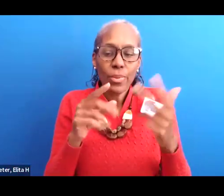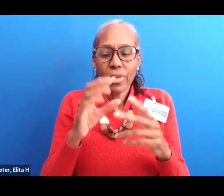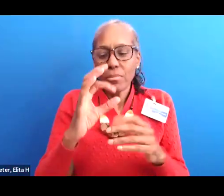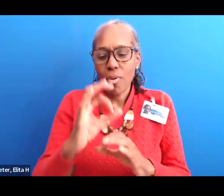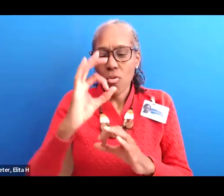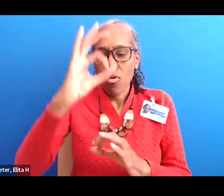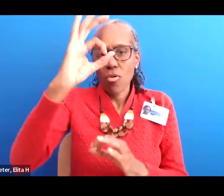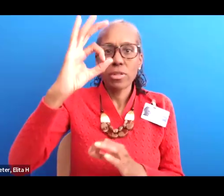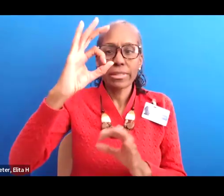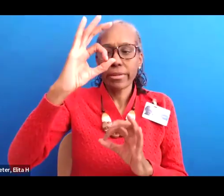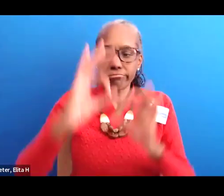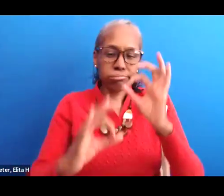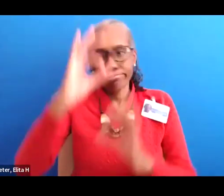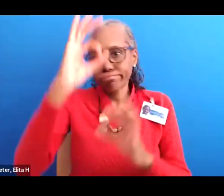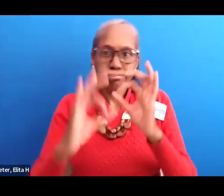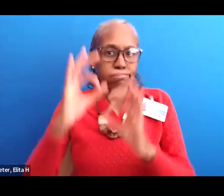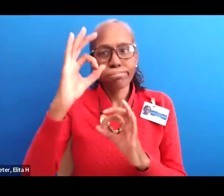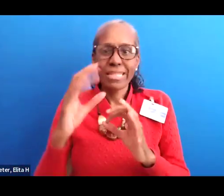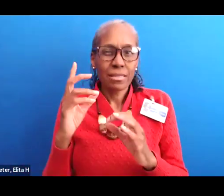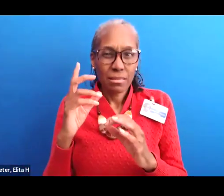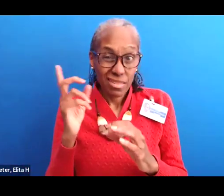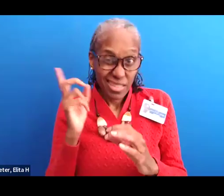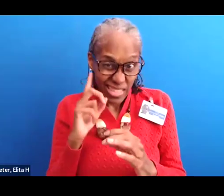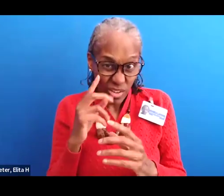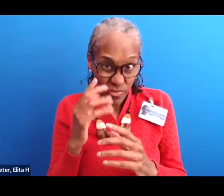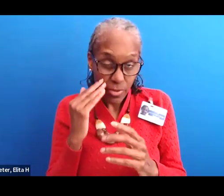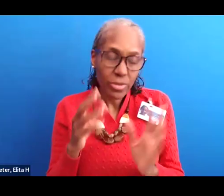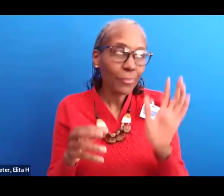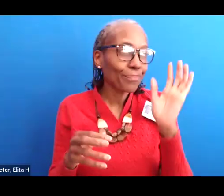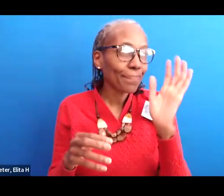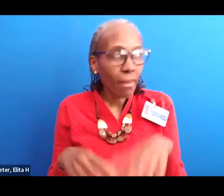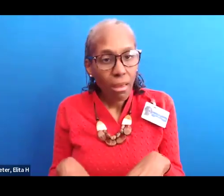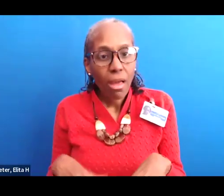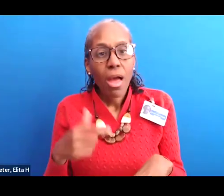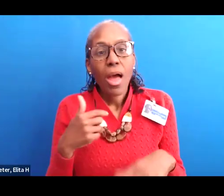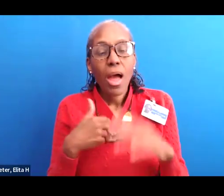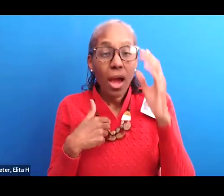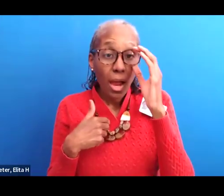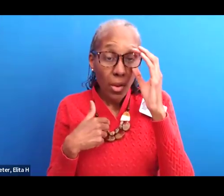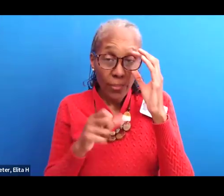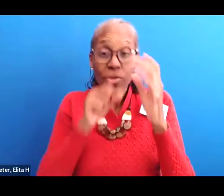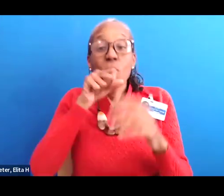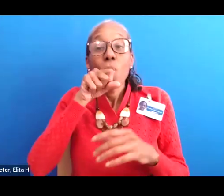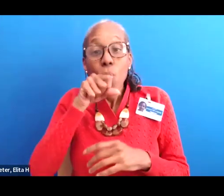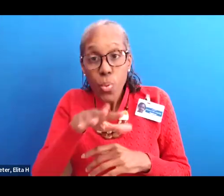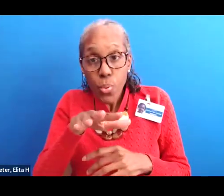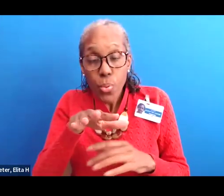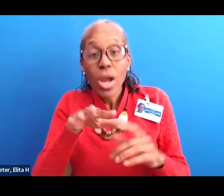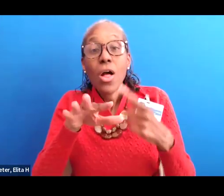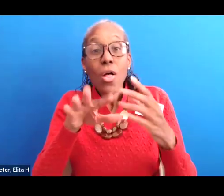in it that go up and down, it might sound familiar to you. You think, “Oh, I'll breathe out.” The balls will go up,